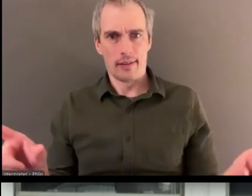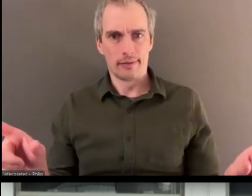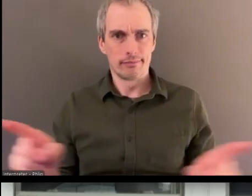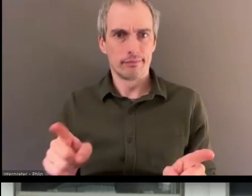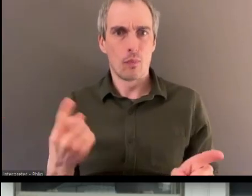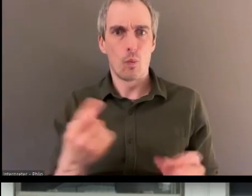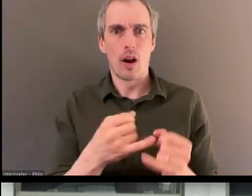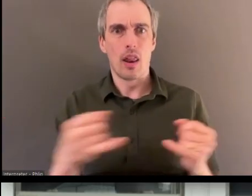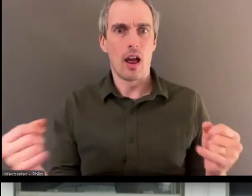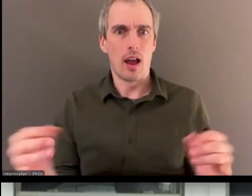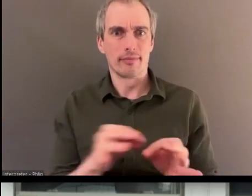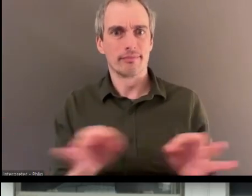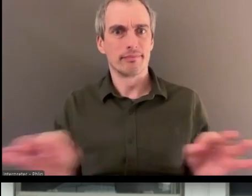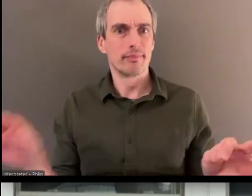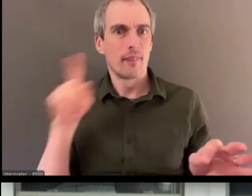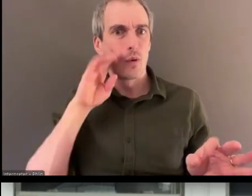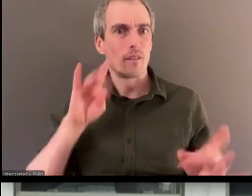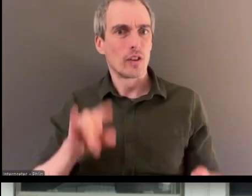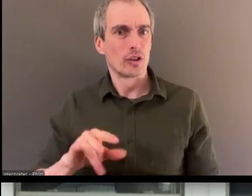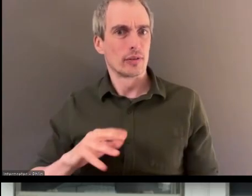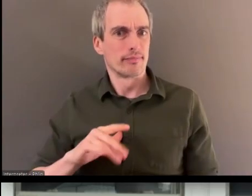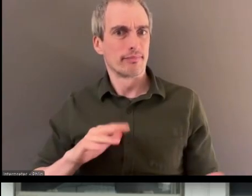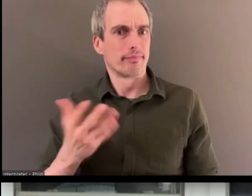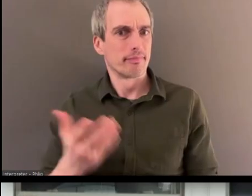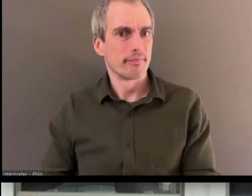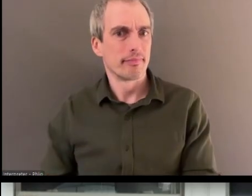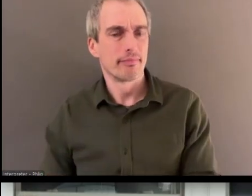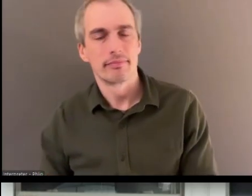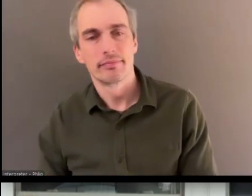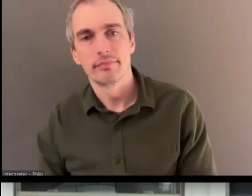And then let's see. How do we get this back on to...